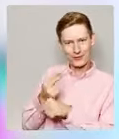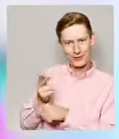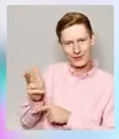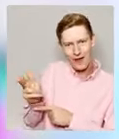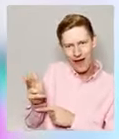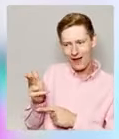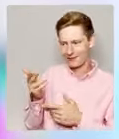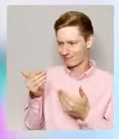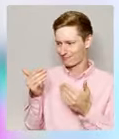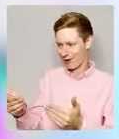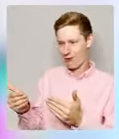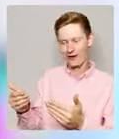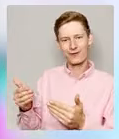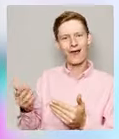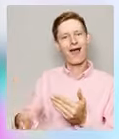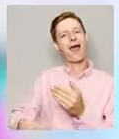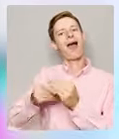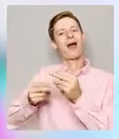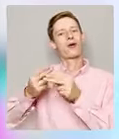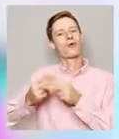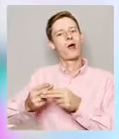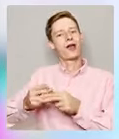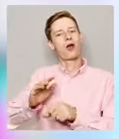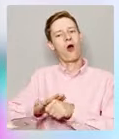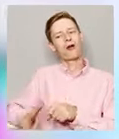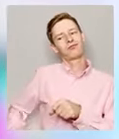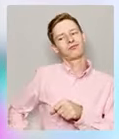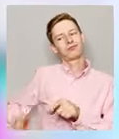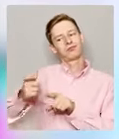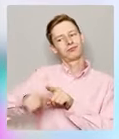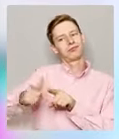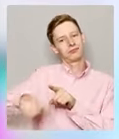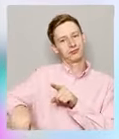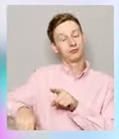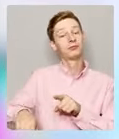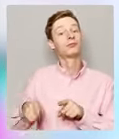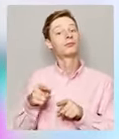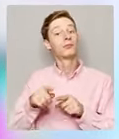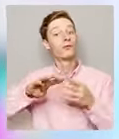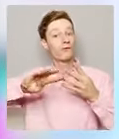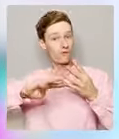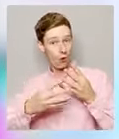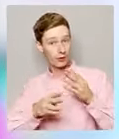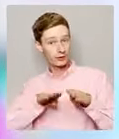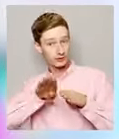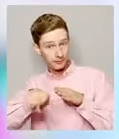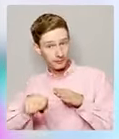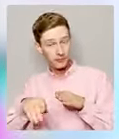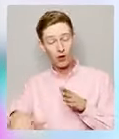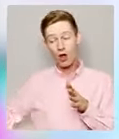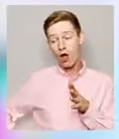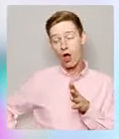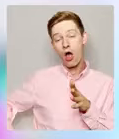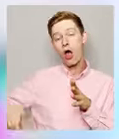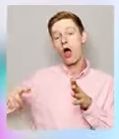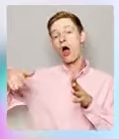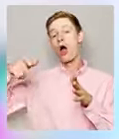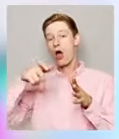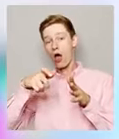on the ammunition interaction volume, so they can successfully grab a fresh round. And number four, to reload the gun,